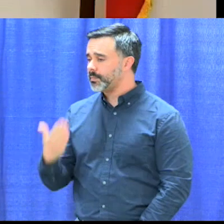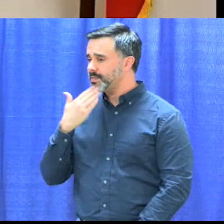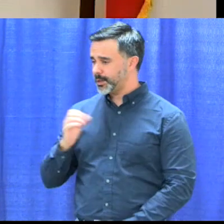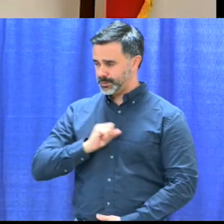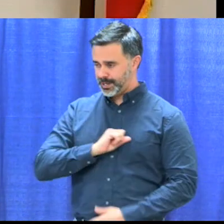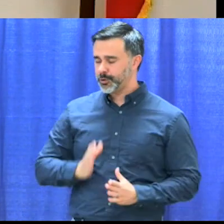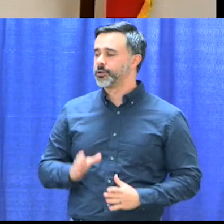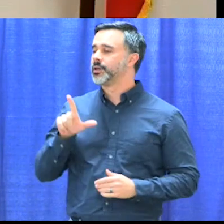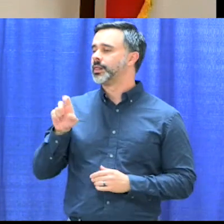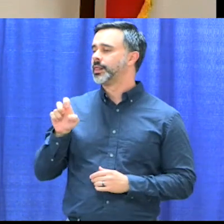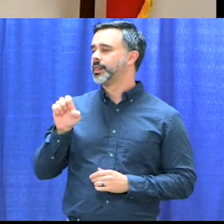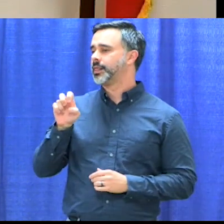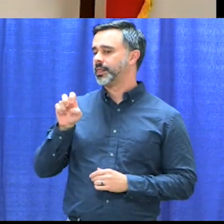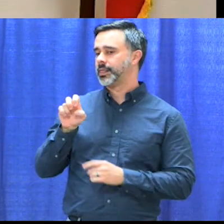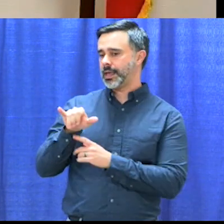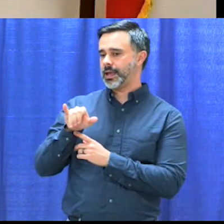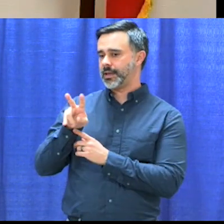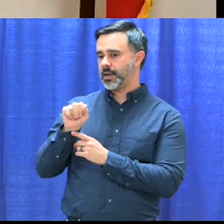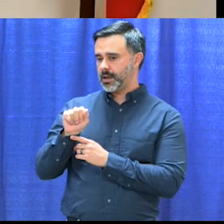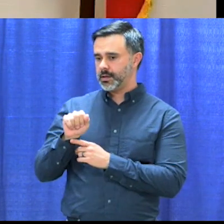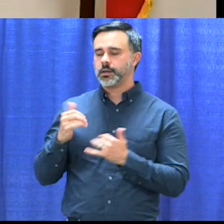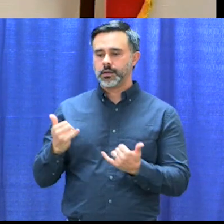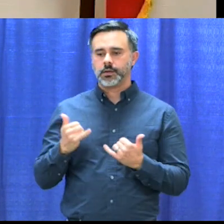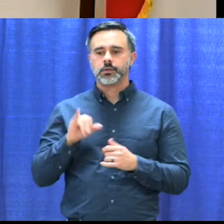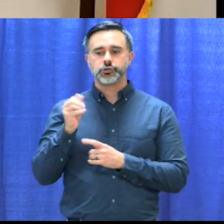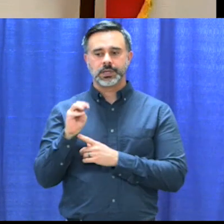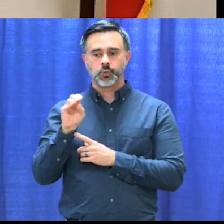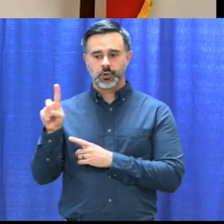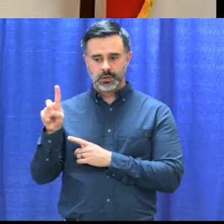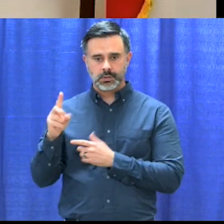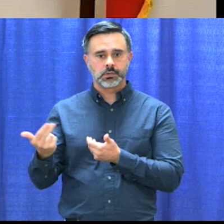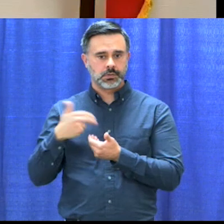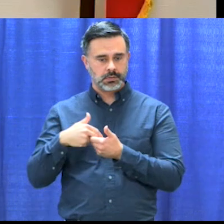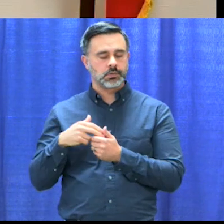We’ll first hear from Assemblymember Jim Woods who joins us by phone. Assemblymember Woods.